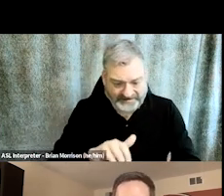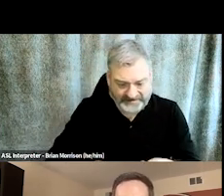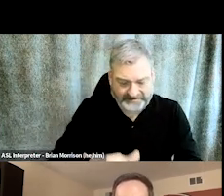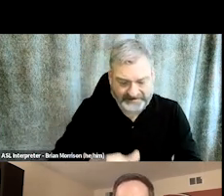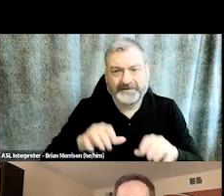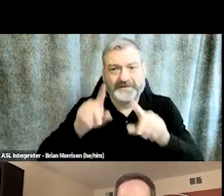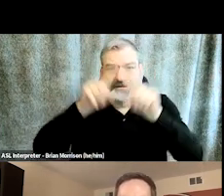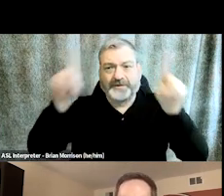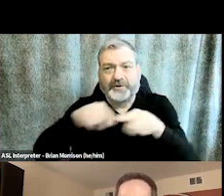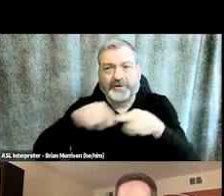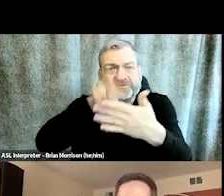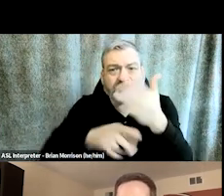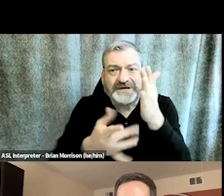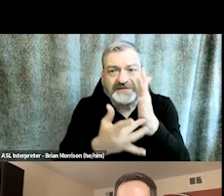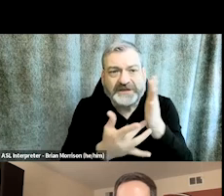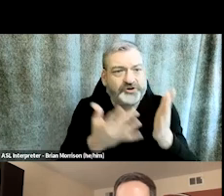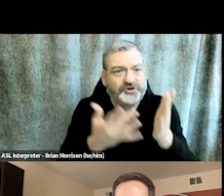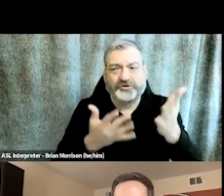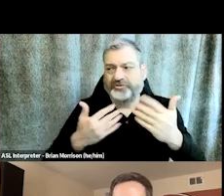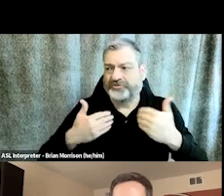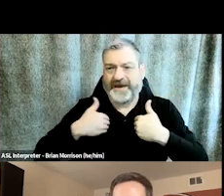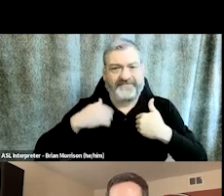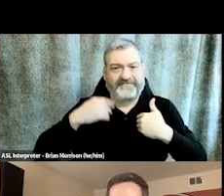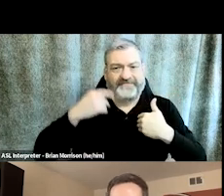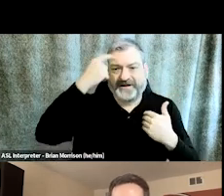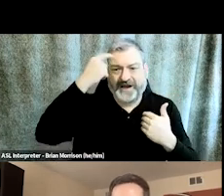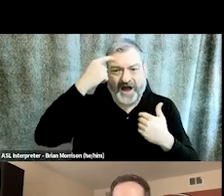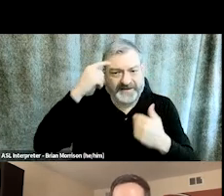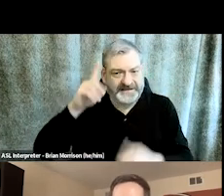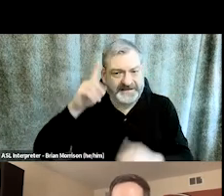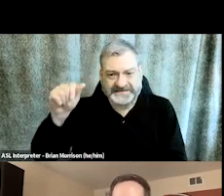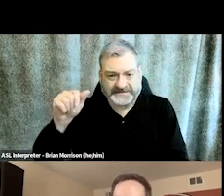or who has any sort of cognitive disability that they're going to have even